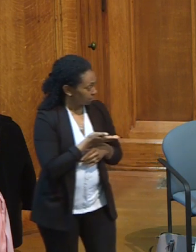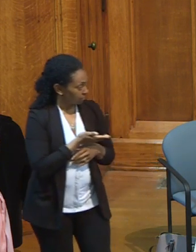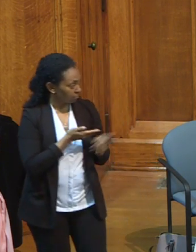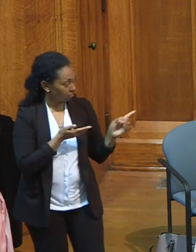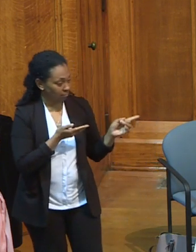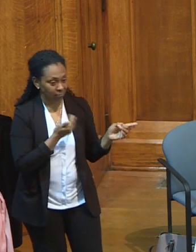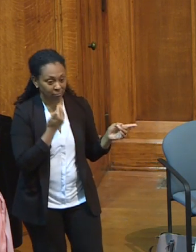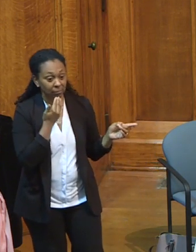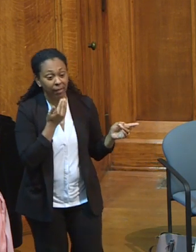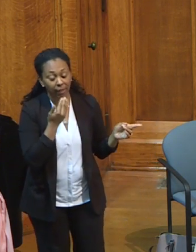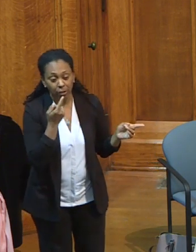Thank you for, yeah.